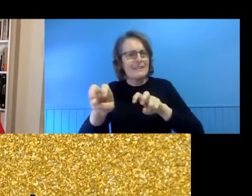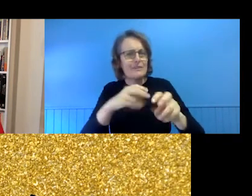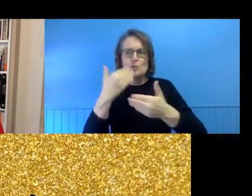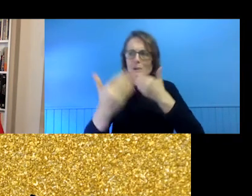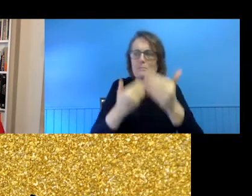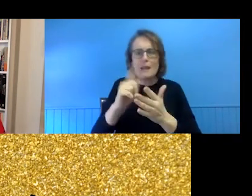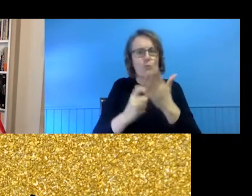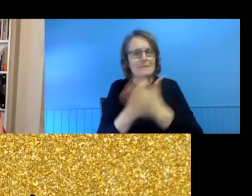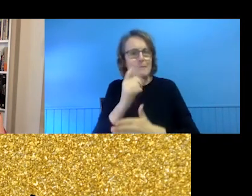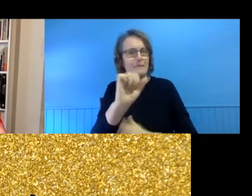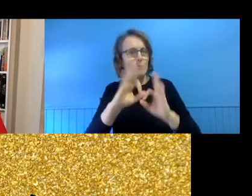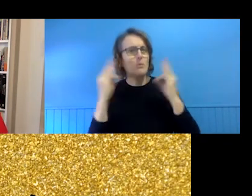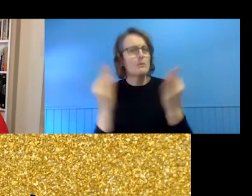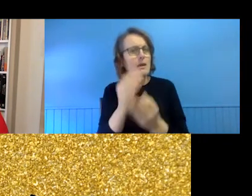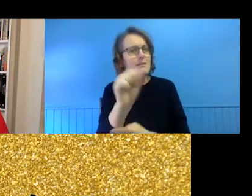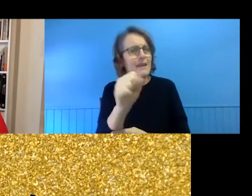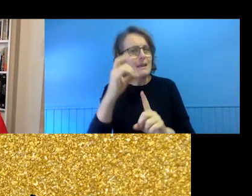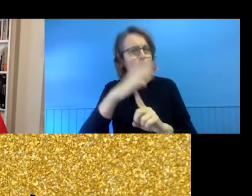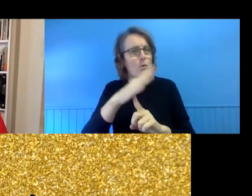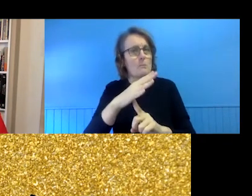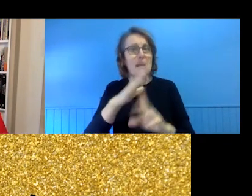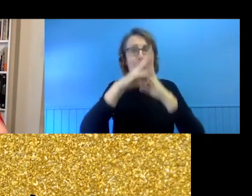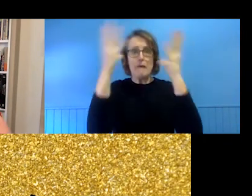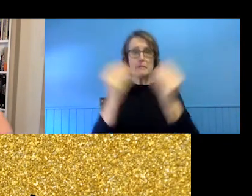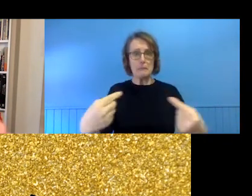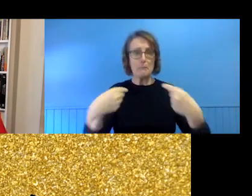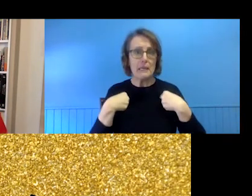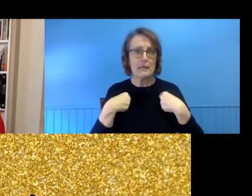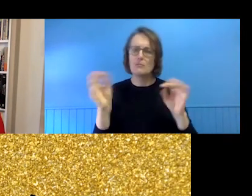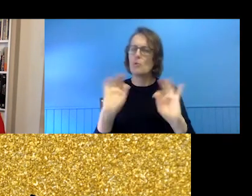that are happening for you but it's not all about you. So supercharge